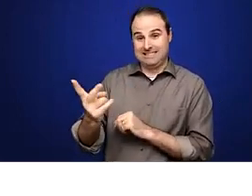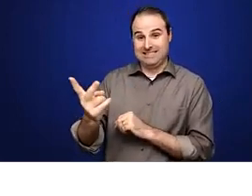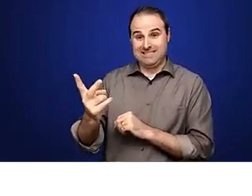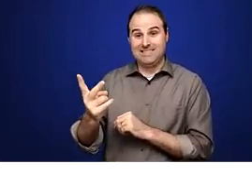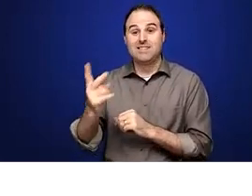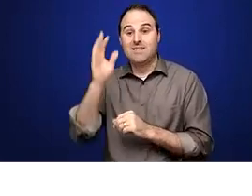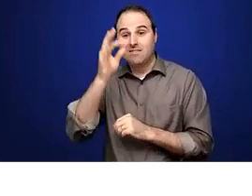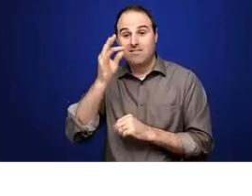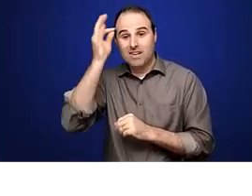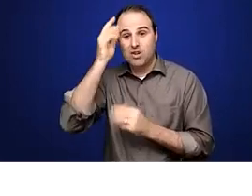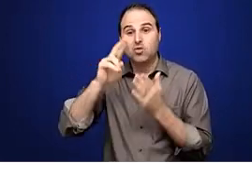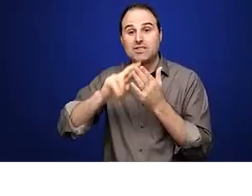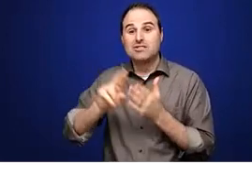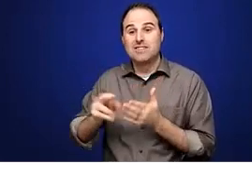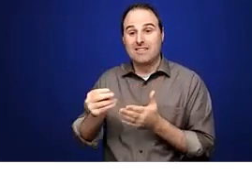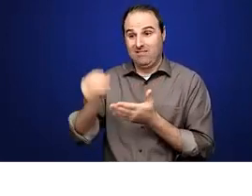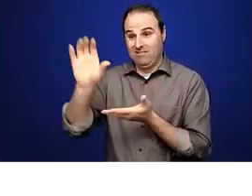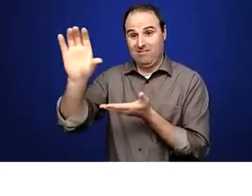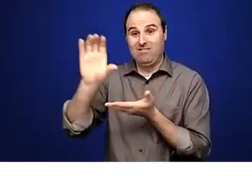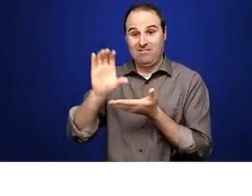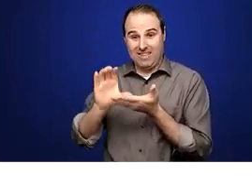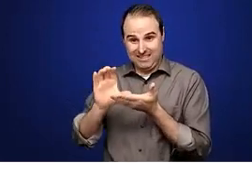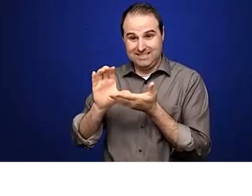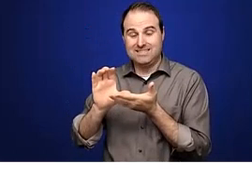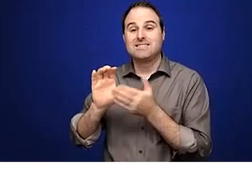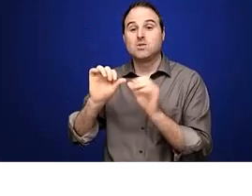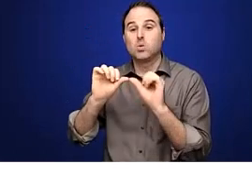We also received some additional funding from other sources.